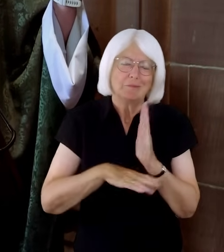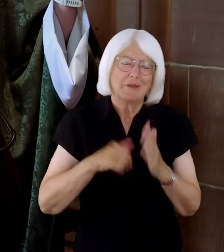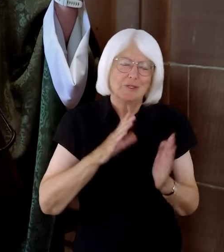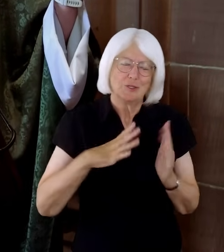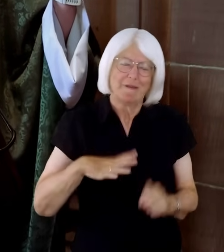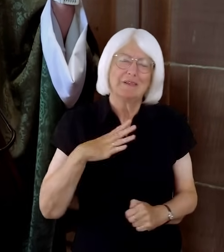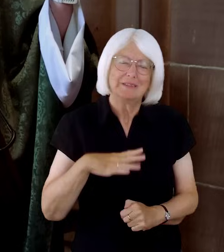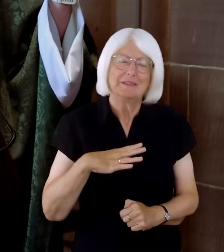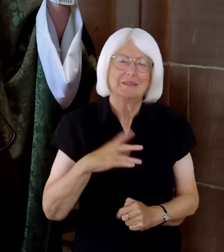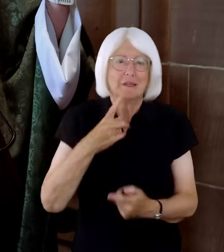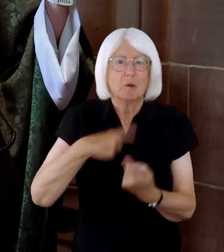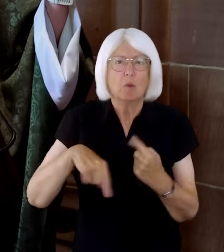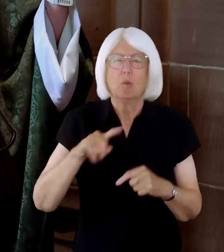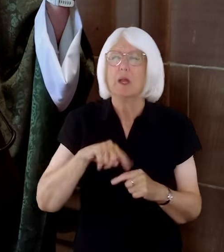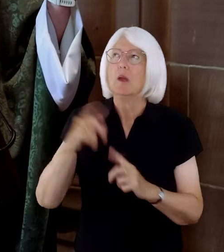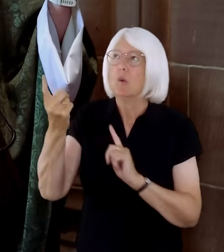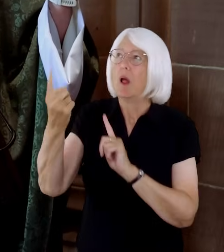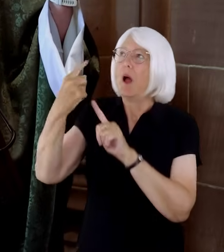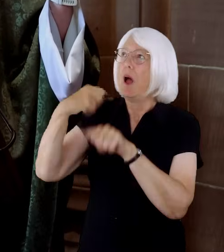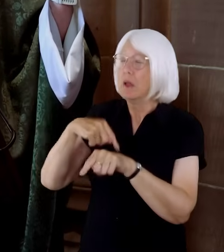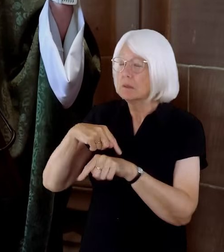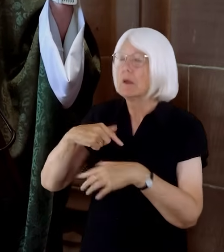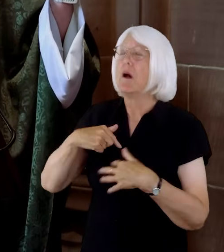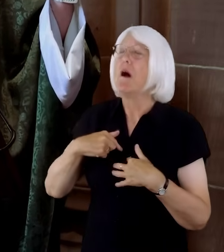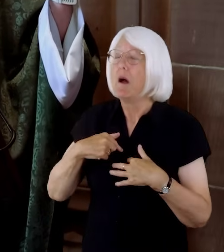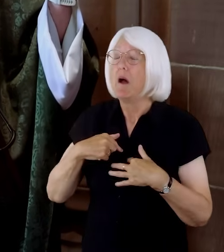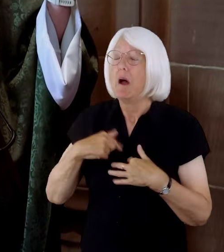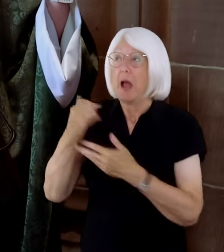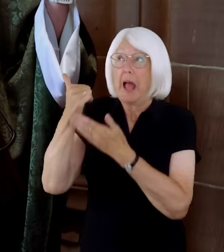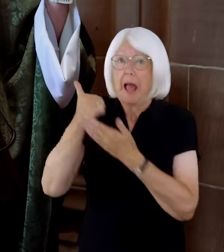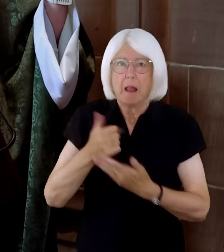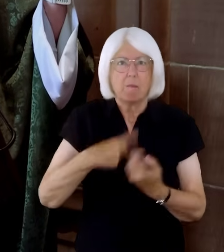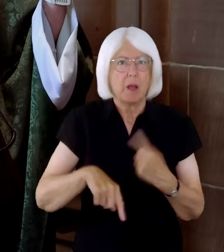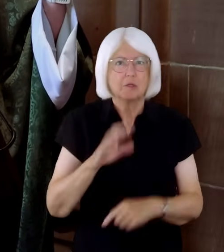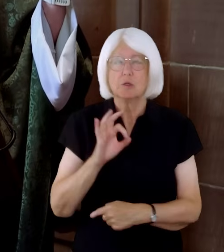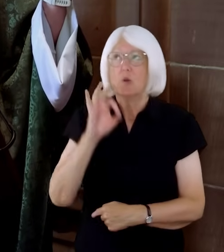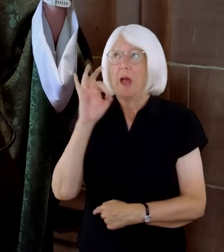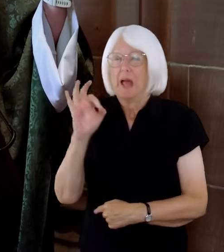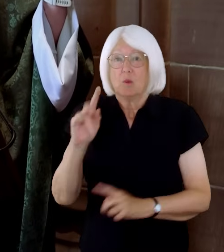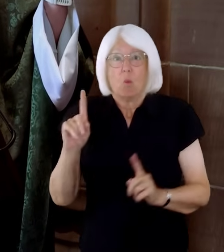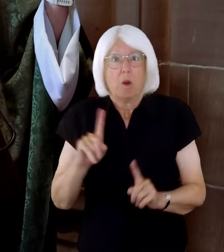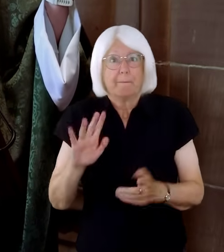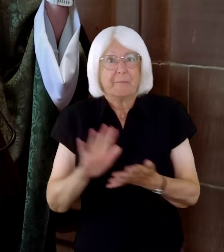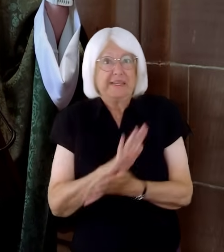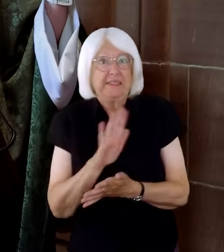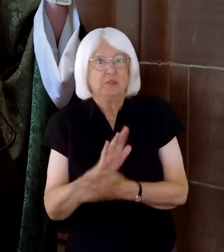and that they may obtain their petitions. Make them to ask such things as shall please you